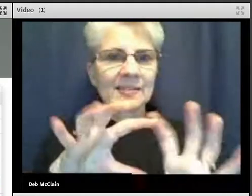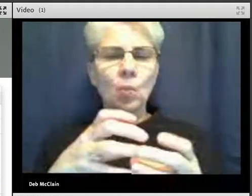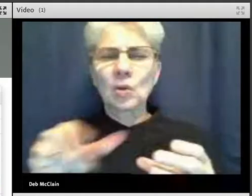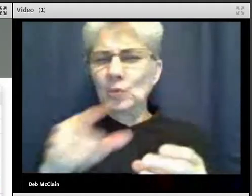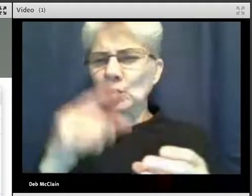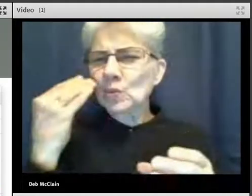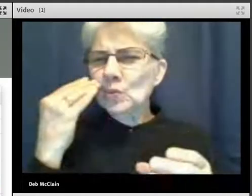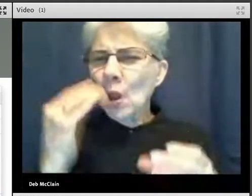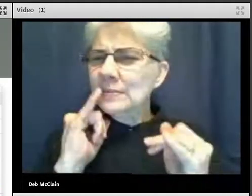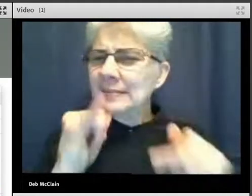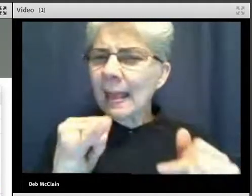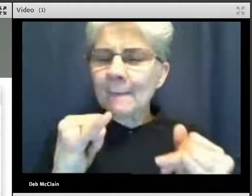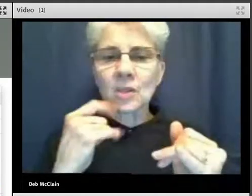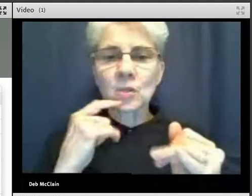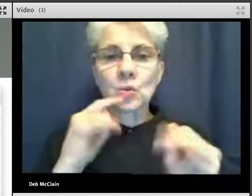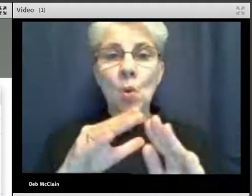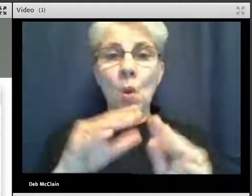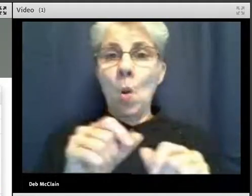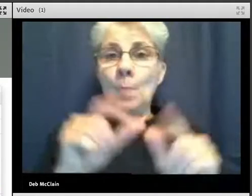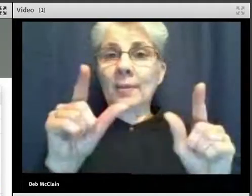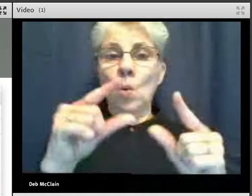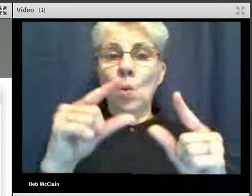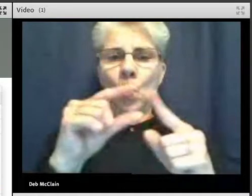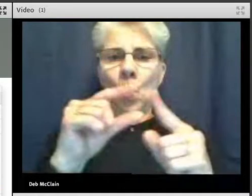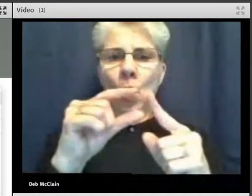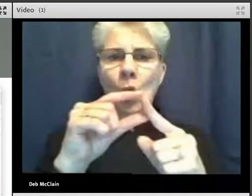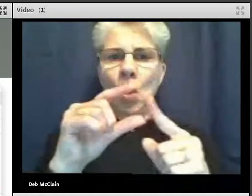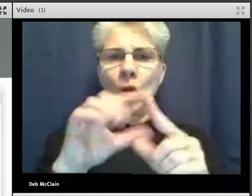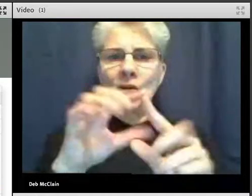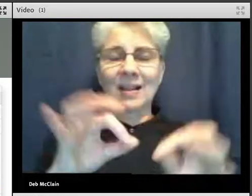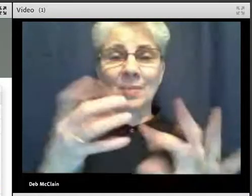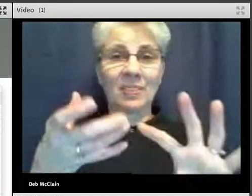That's what we're looking for in this world. You know, as much as I do, when you open a word document